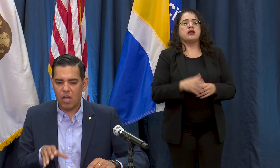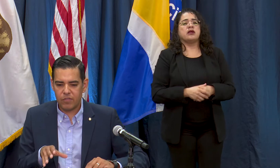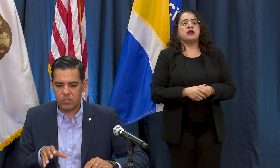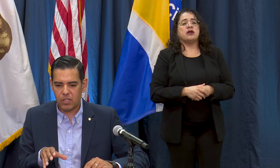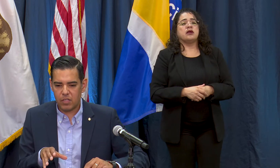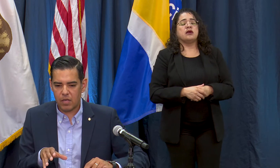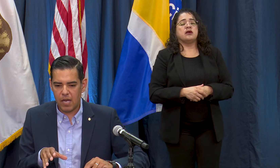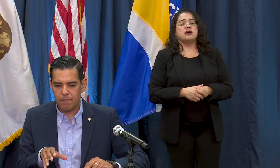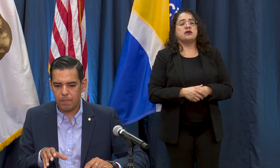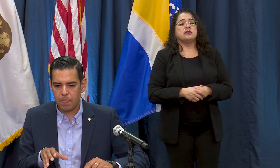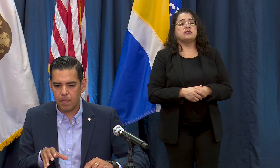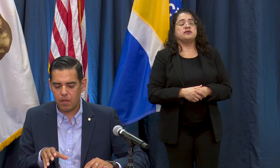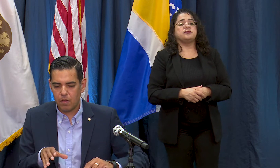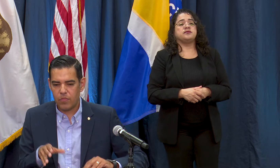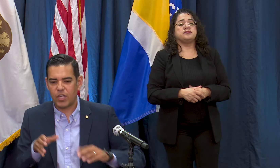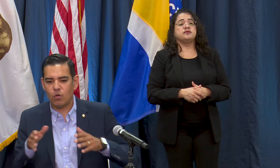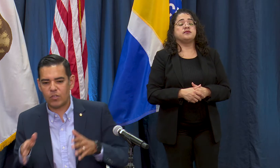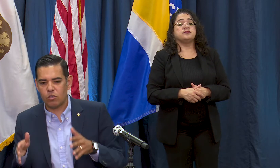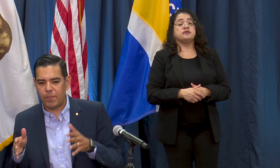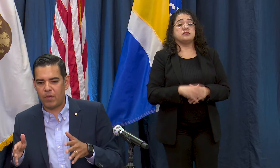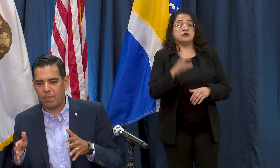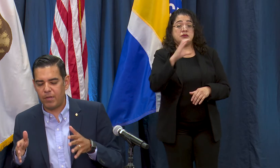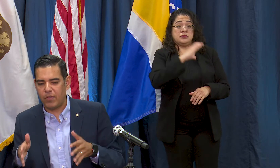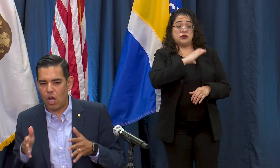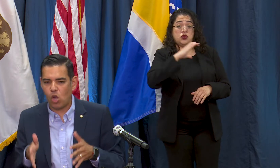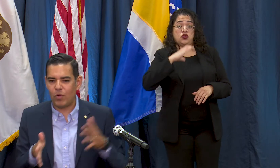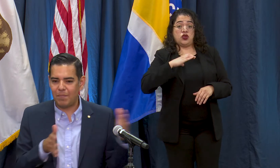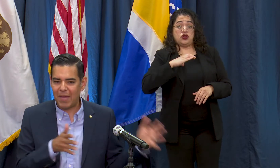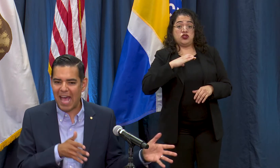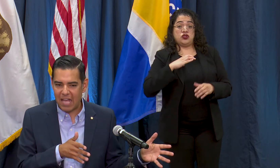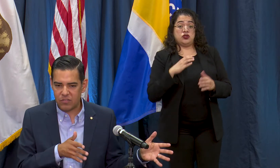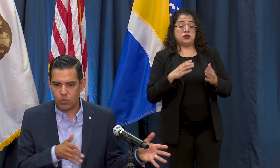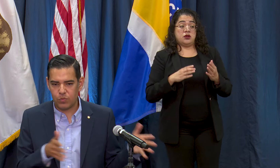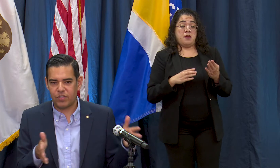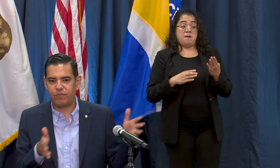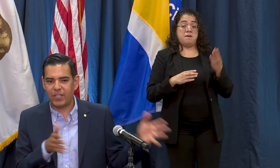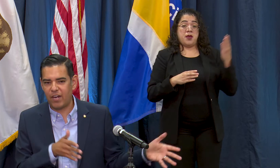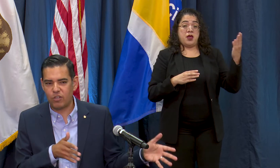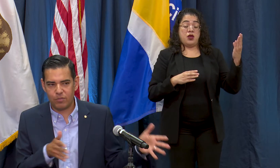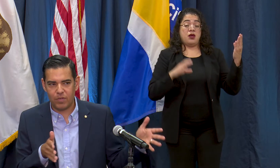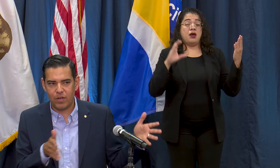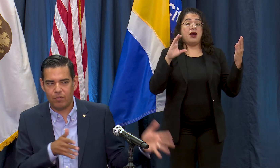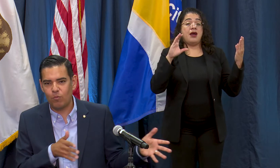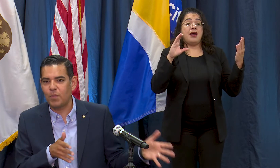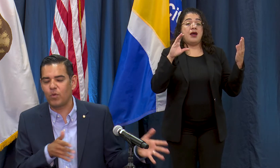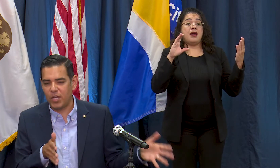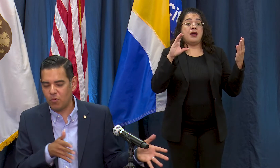obviously the congressional bill that already passed which was the Cares 1.0